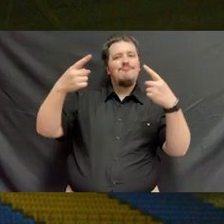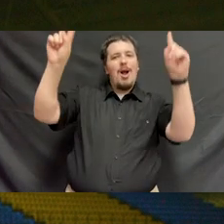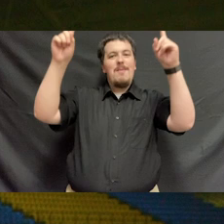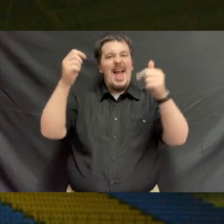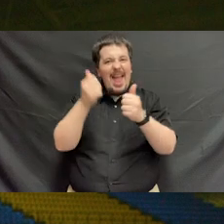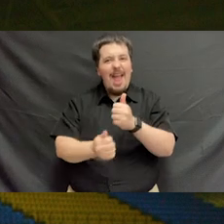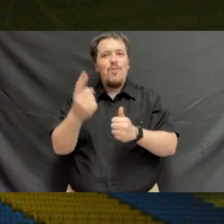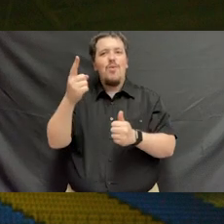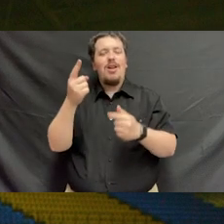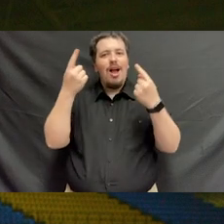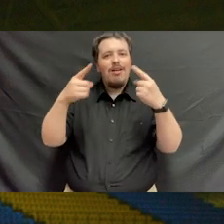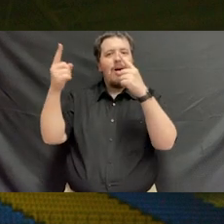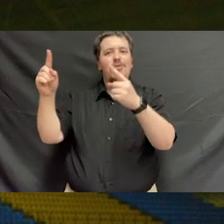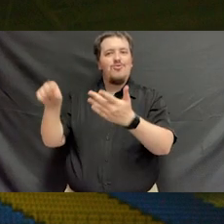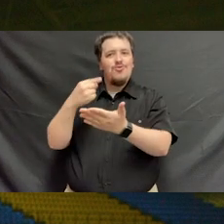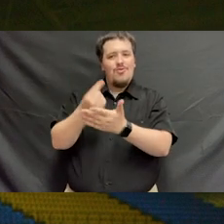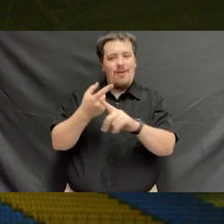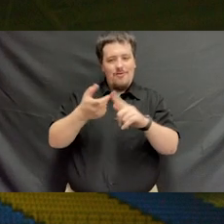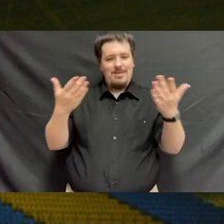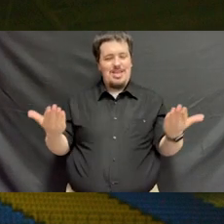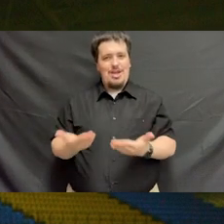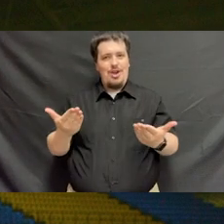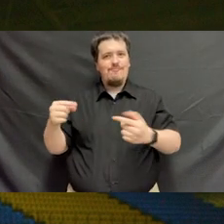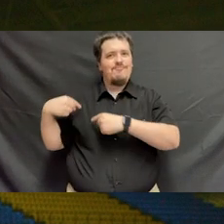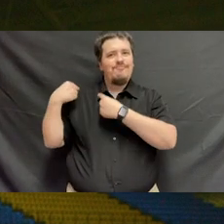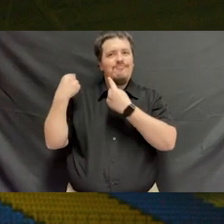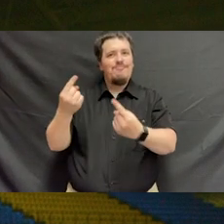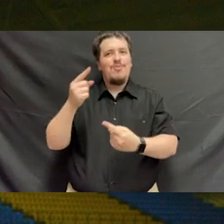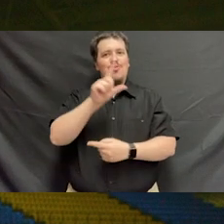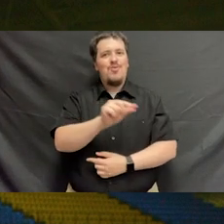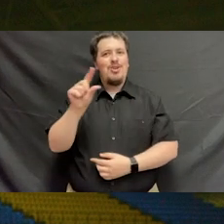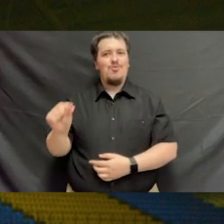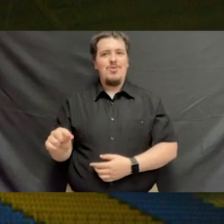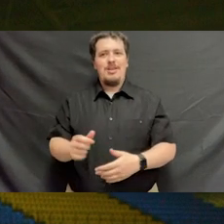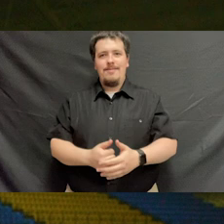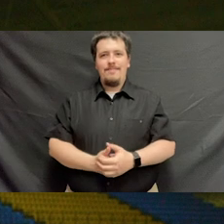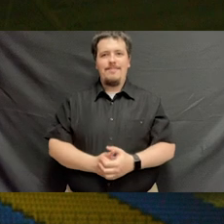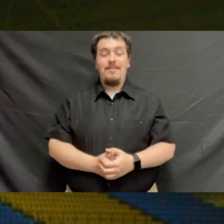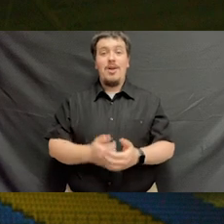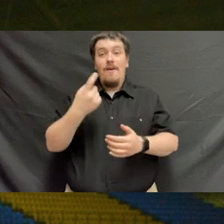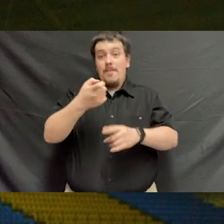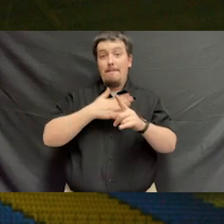and the accomplishments of everyone who has moved on from this institution over the course of the past year.